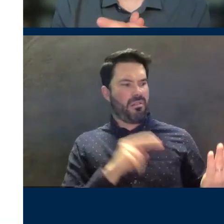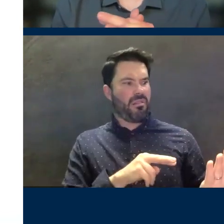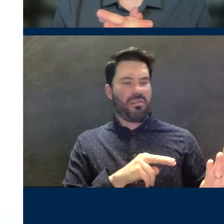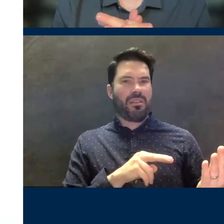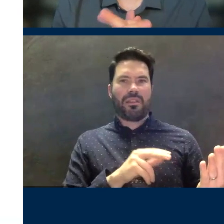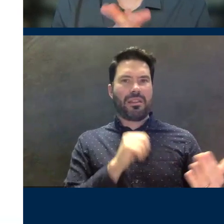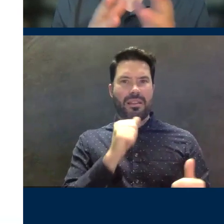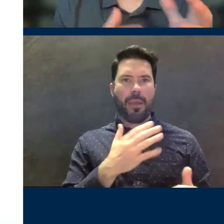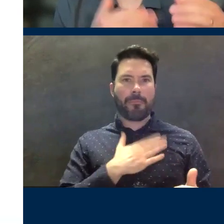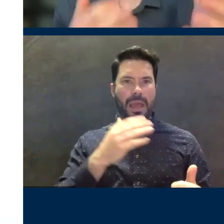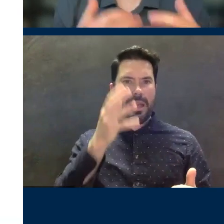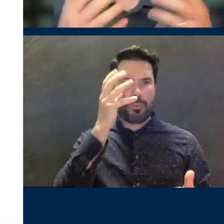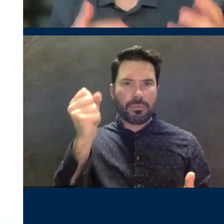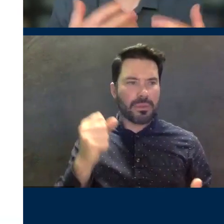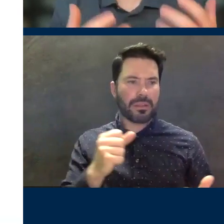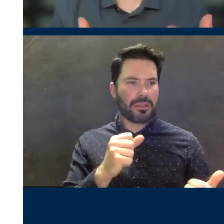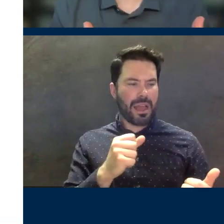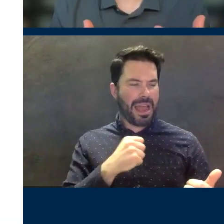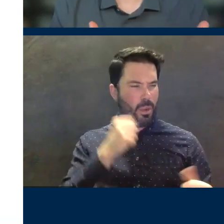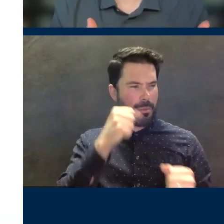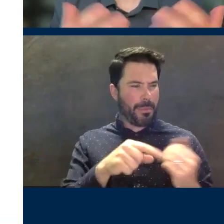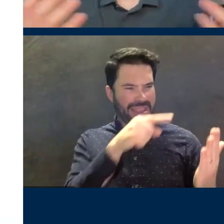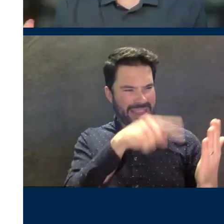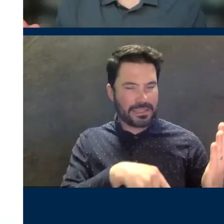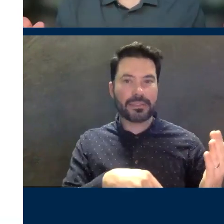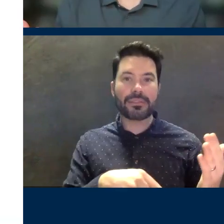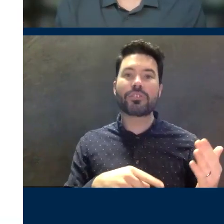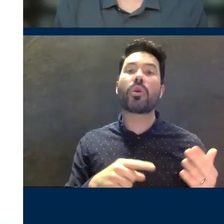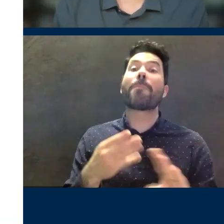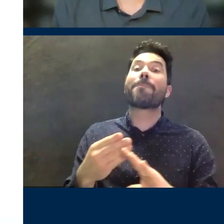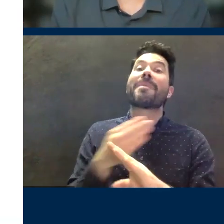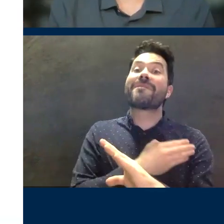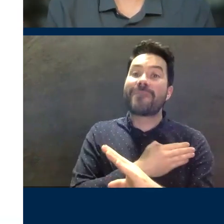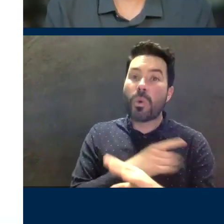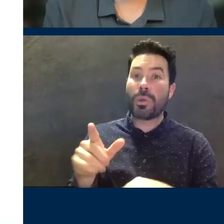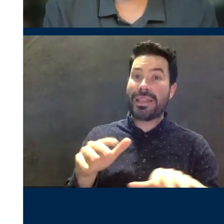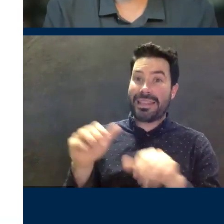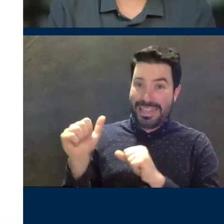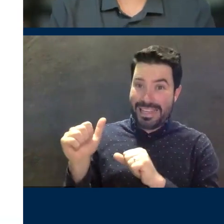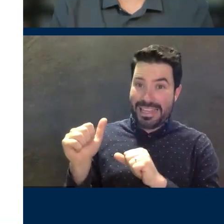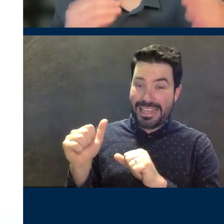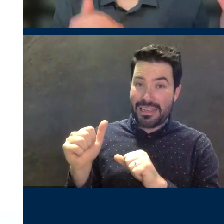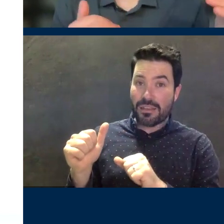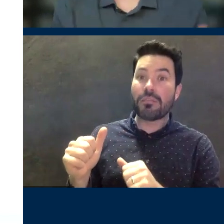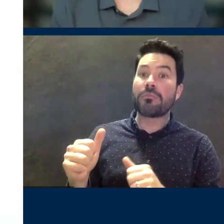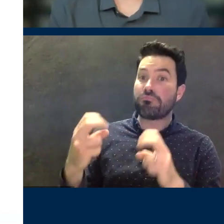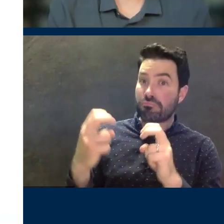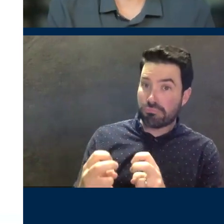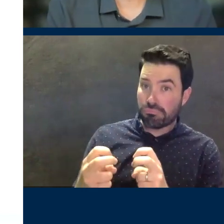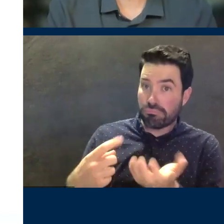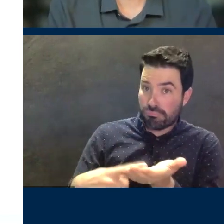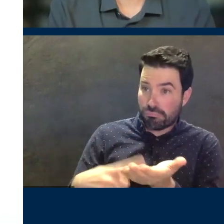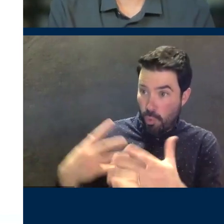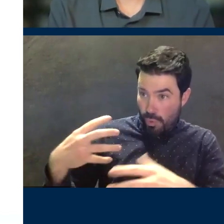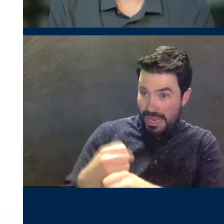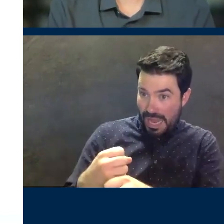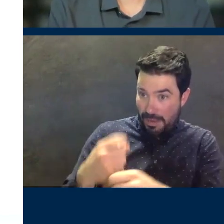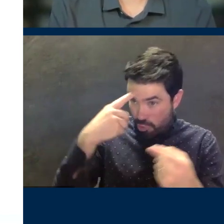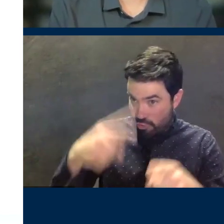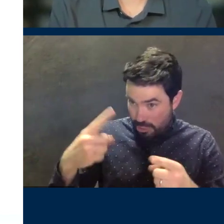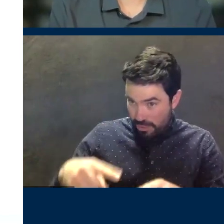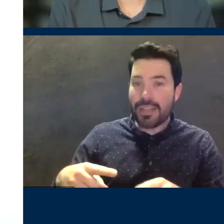and so I think, having some sort of a recap before you both leave is really valuable before you get that after business summary. So that would be one strategy.